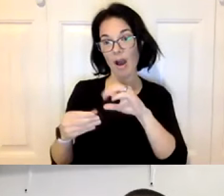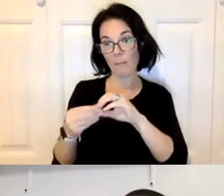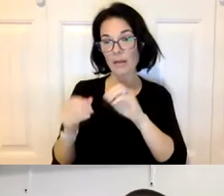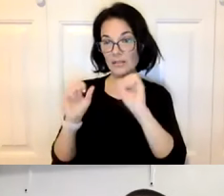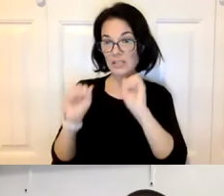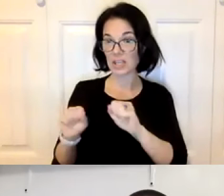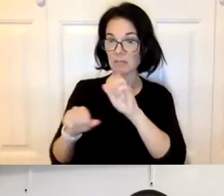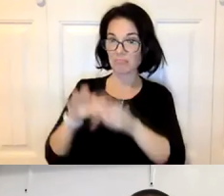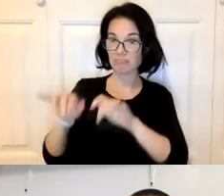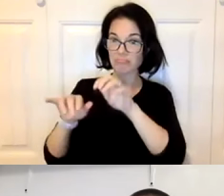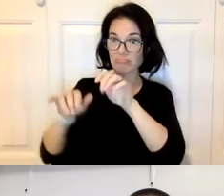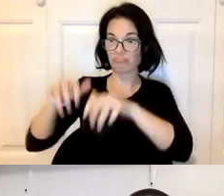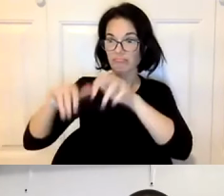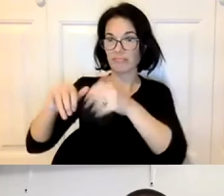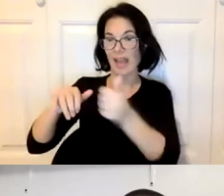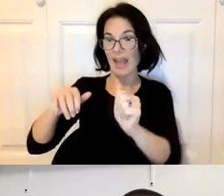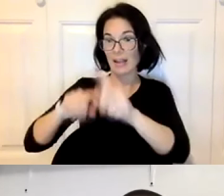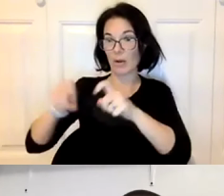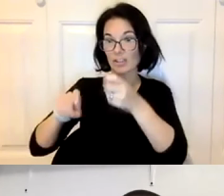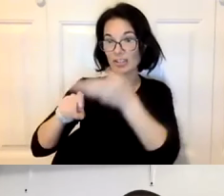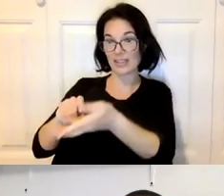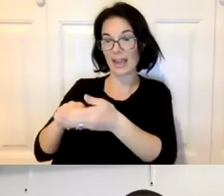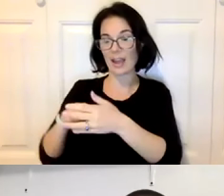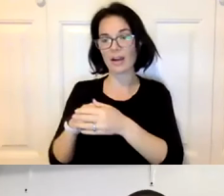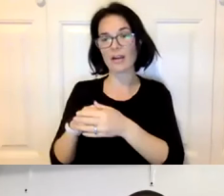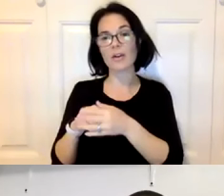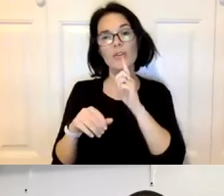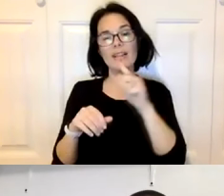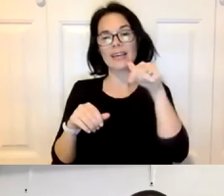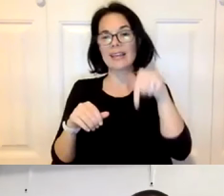Let’s make this a community conversation, and